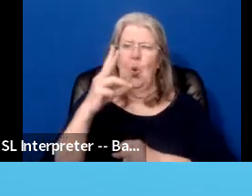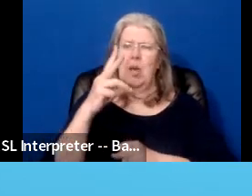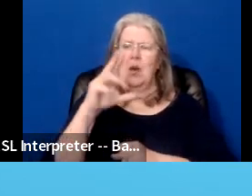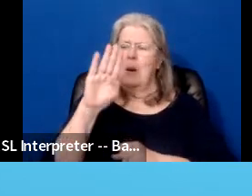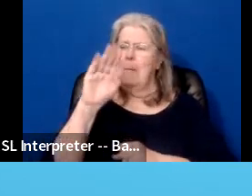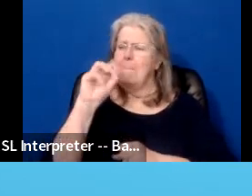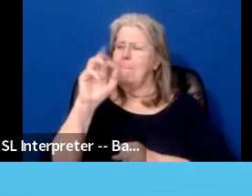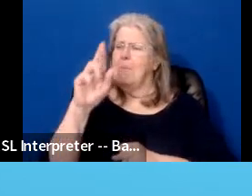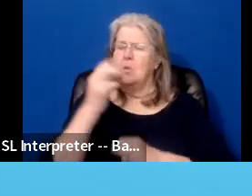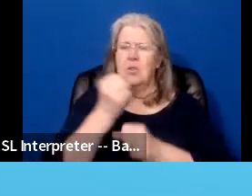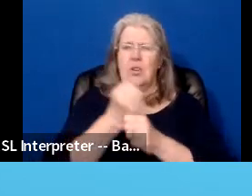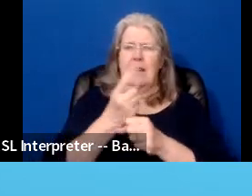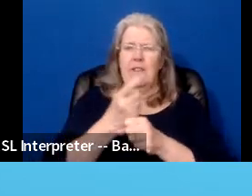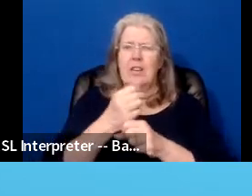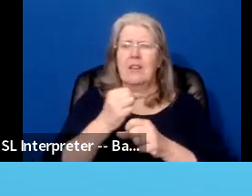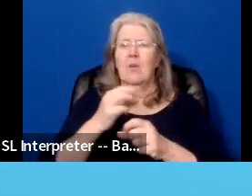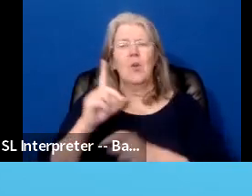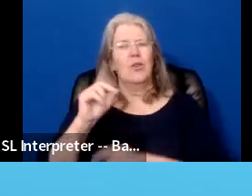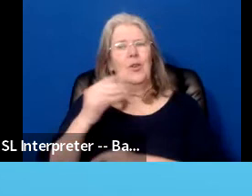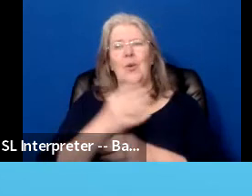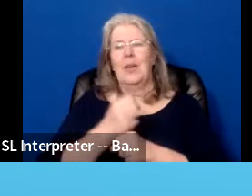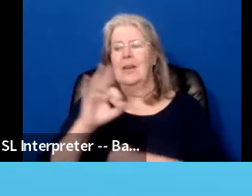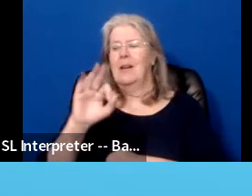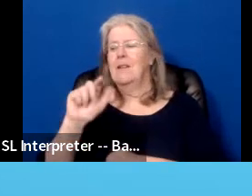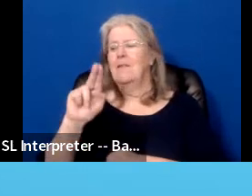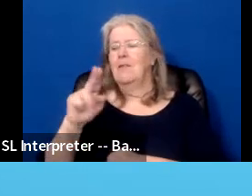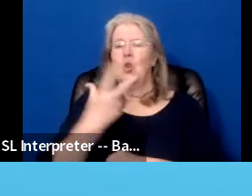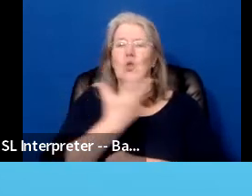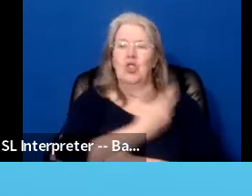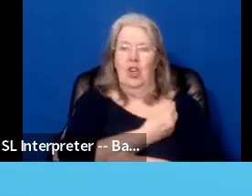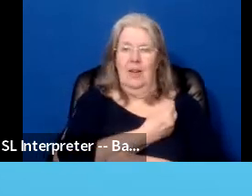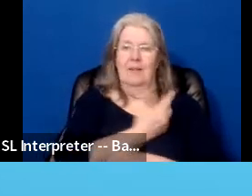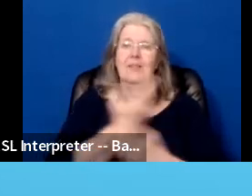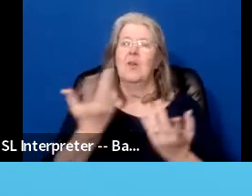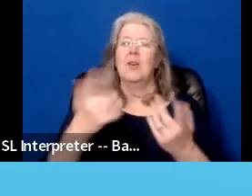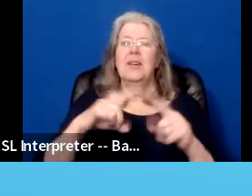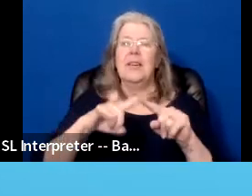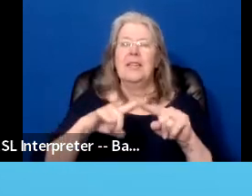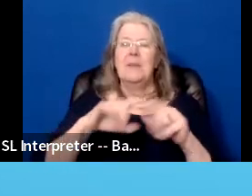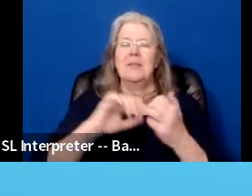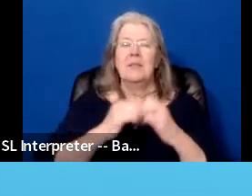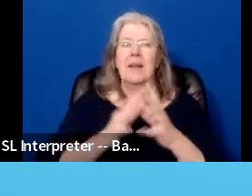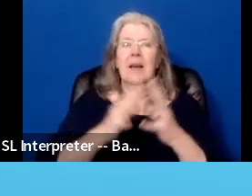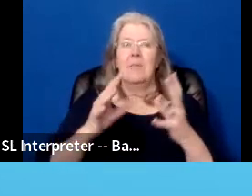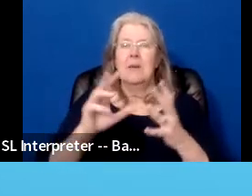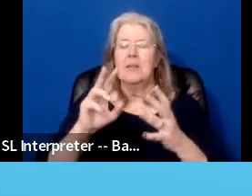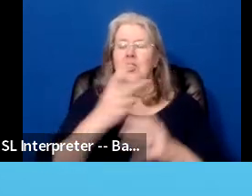getting a flu shot every year, and so I think it'll depend on how much the vaccine changes, each year, whether it's called a booster or a new vaccine.